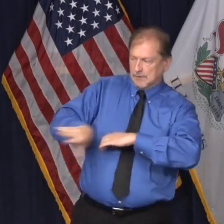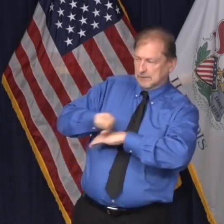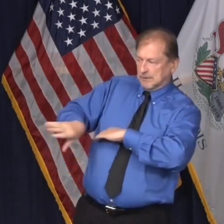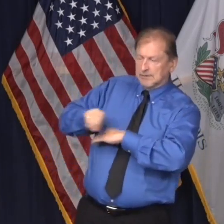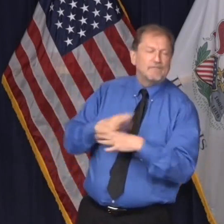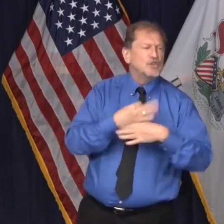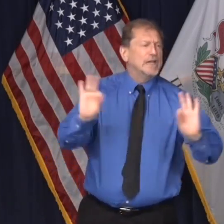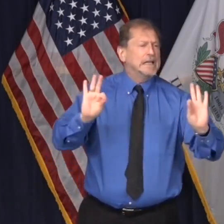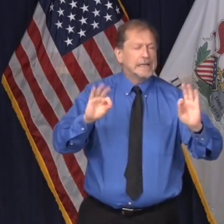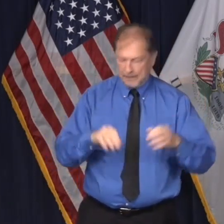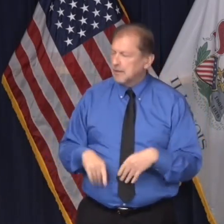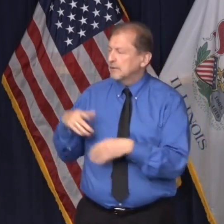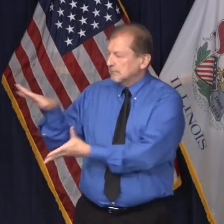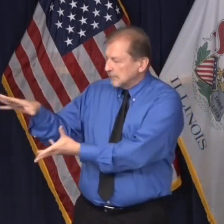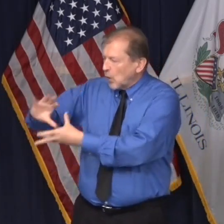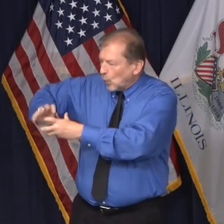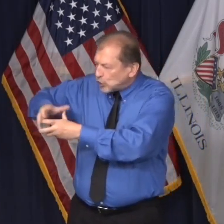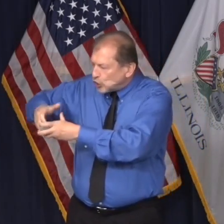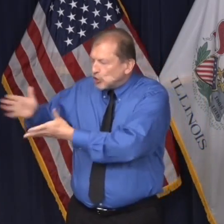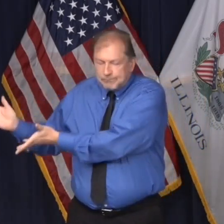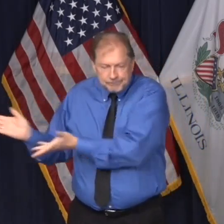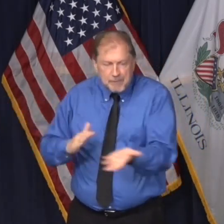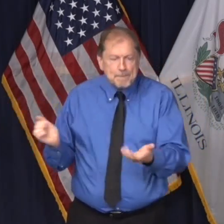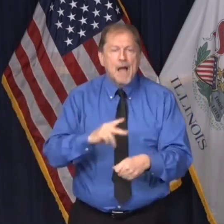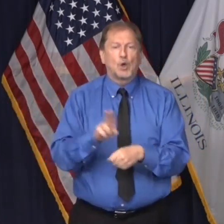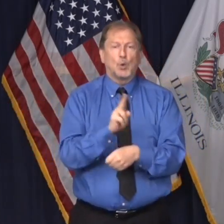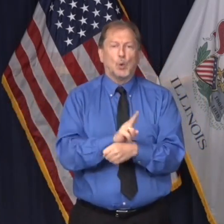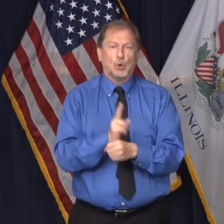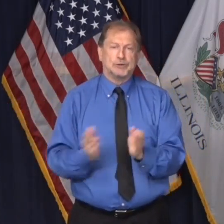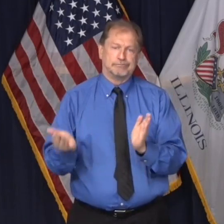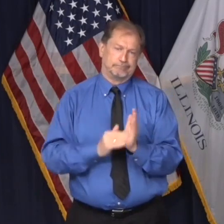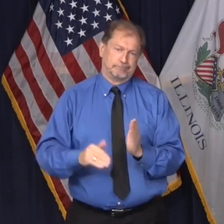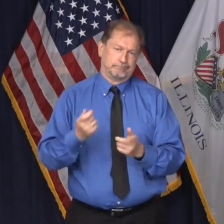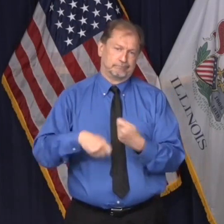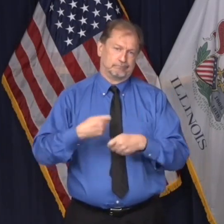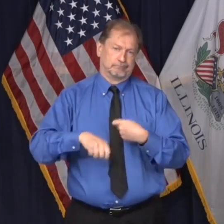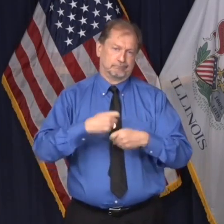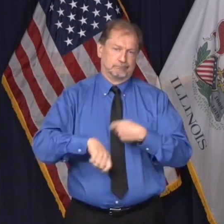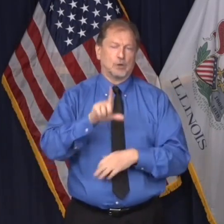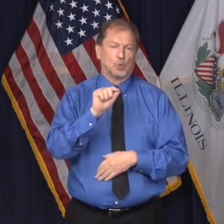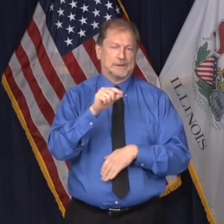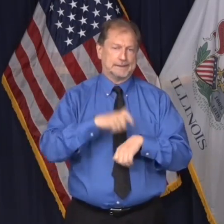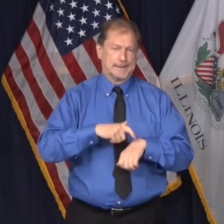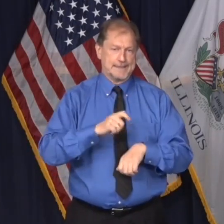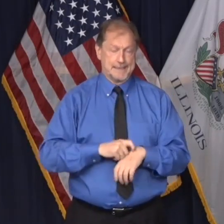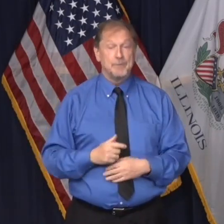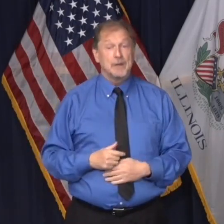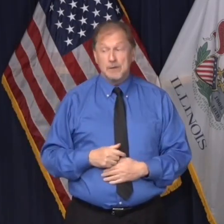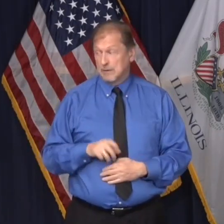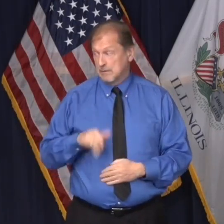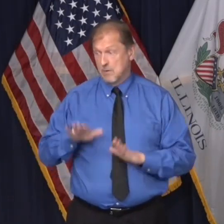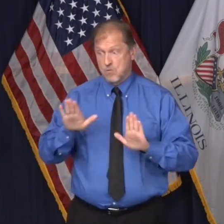TO 20 TIMES WITHOUT EXPERIENCING ANY DEGREDATION IN PERFORMANCE. I WANT TO ENCOURAGE FACILITIES